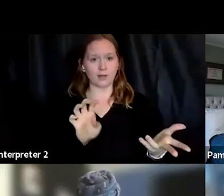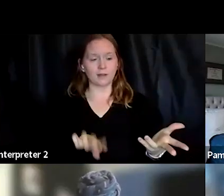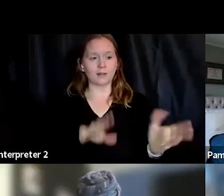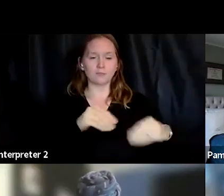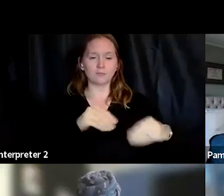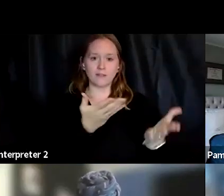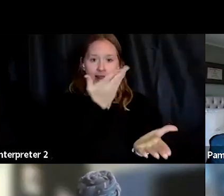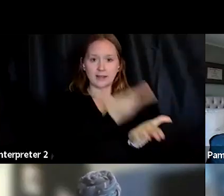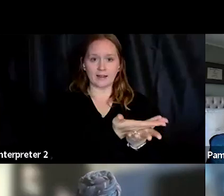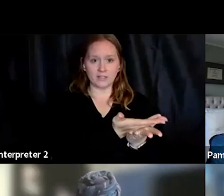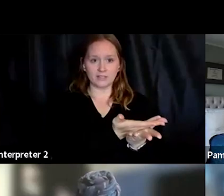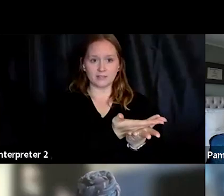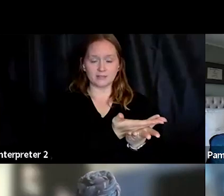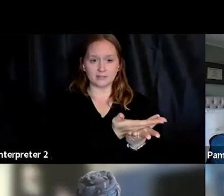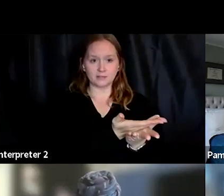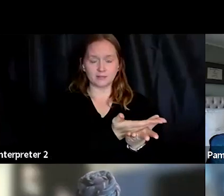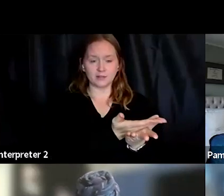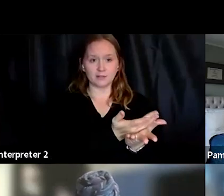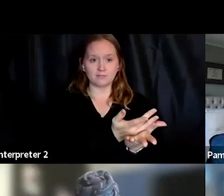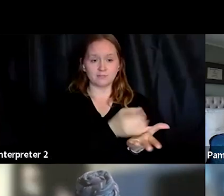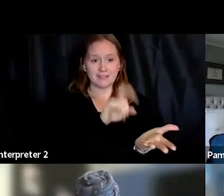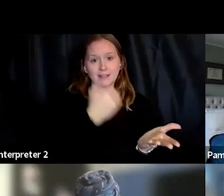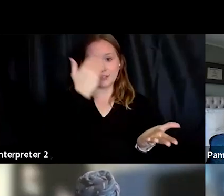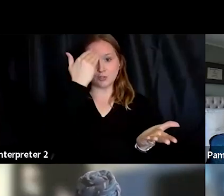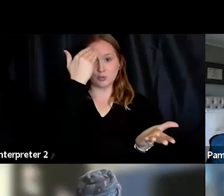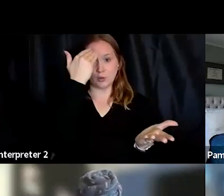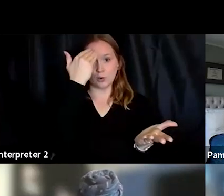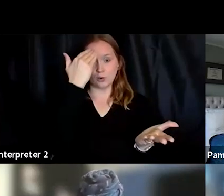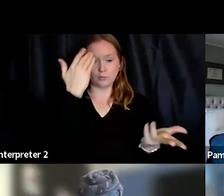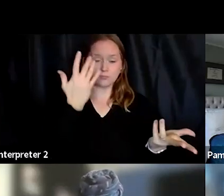they need to know in order to come to that conclusion.